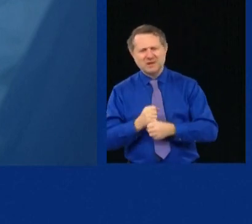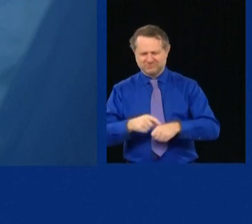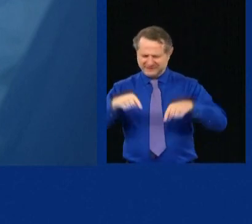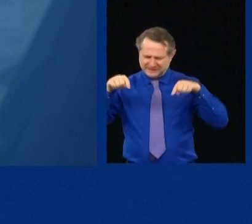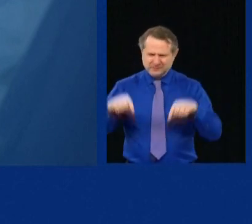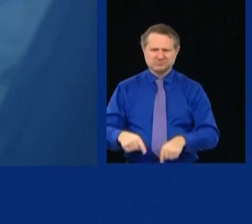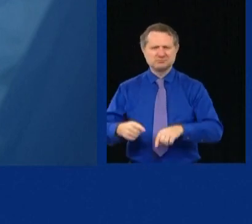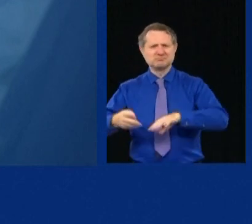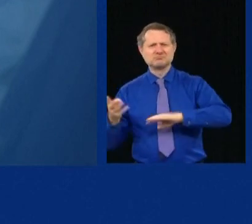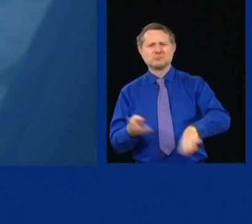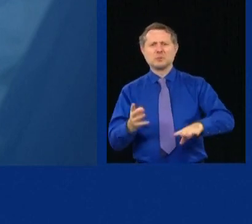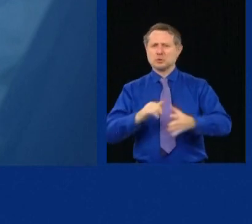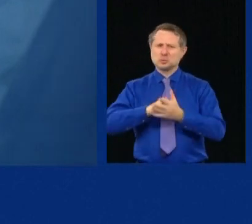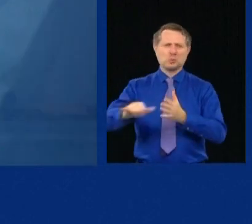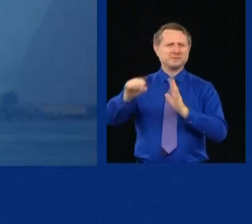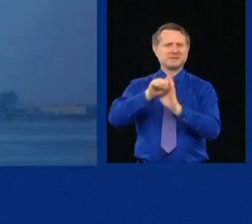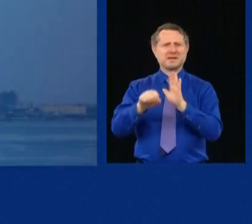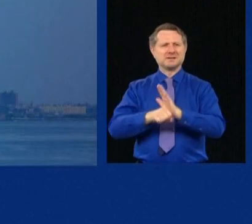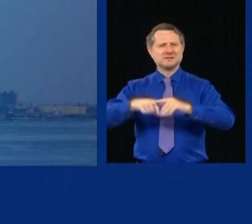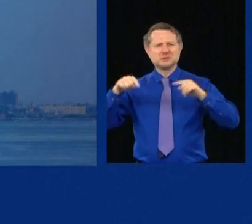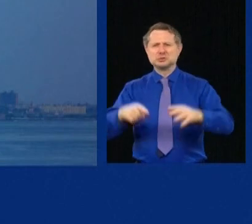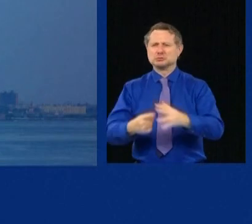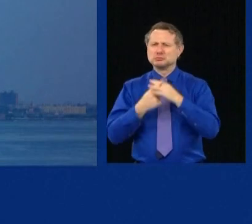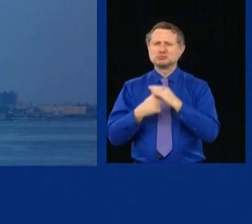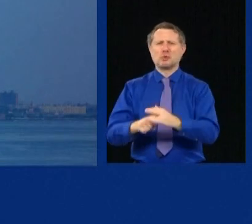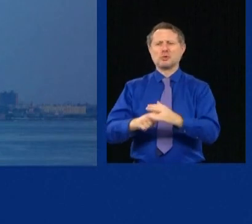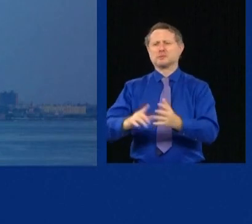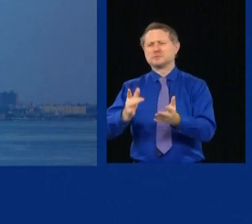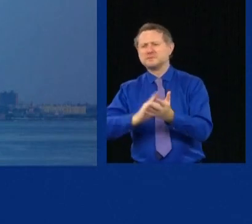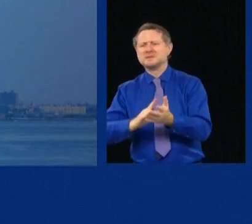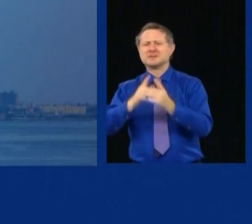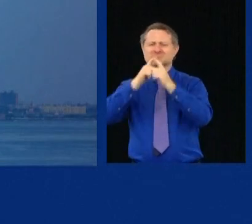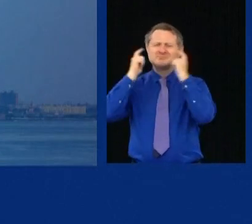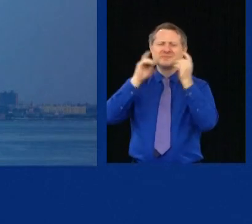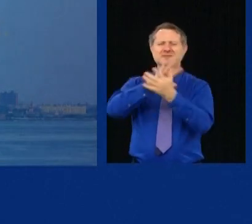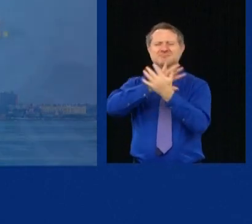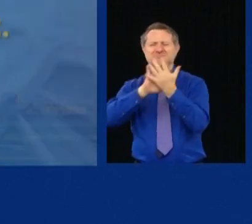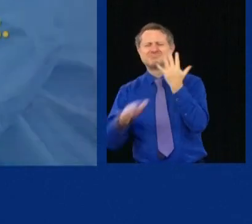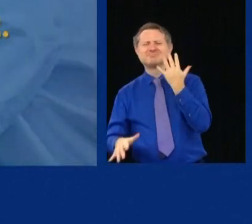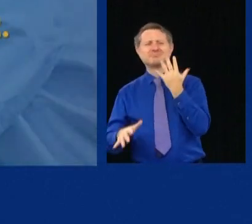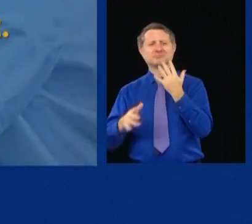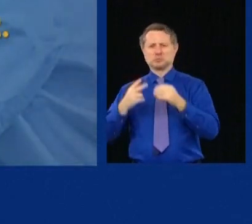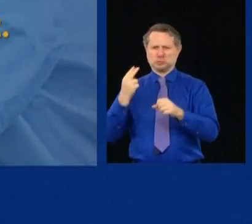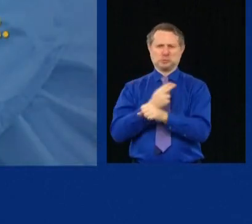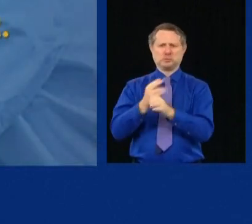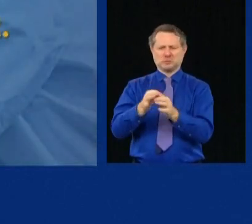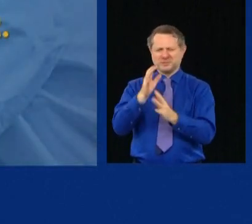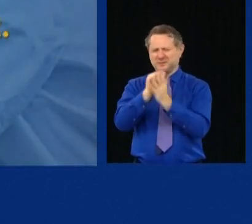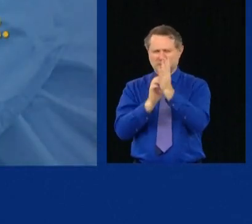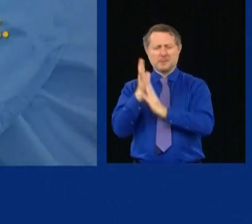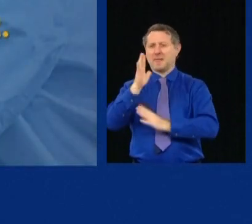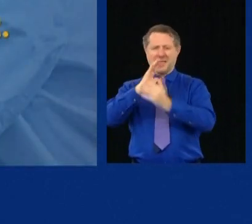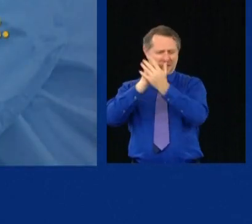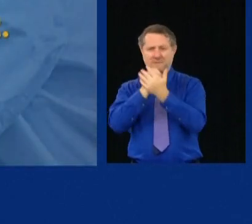LET US START MANUFACTURING HERE IN THIS COUNTRY, IN THIS STATE,